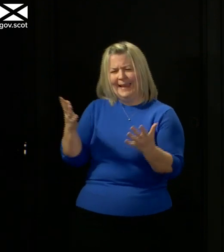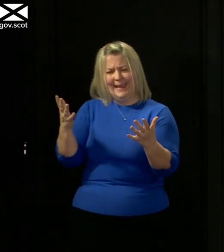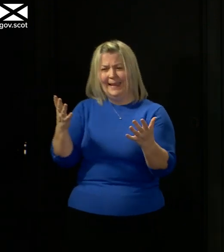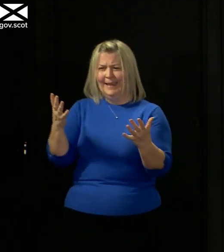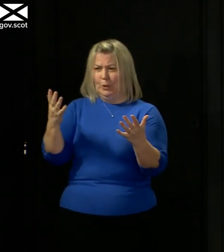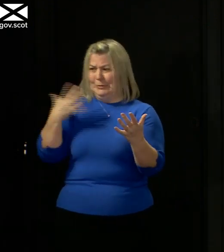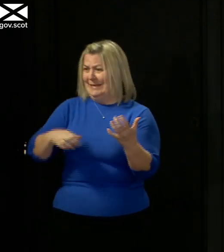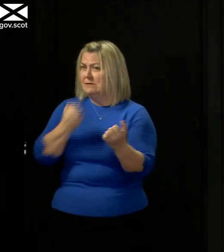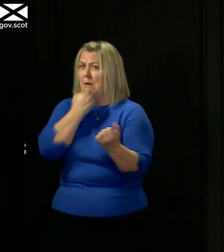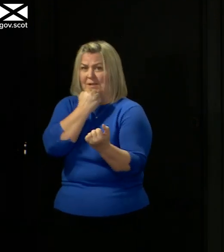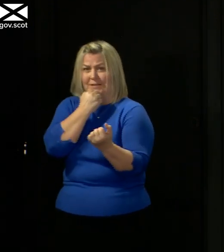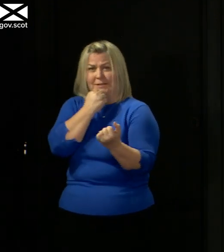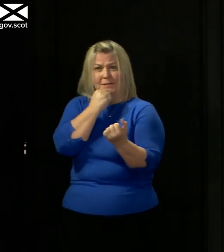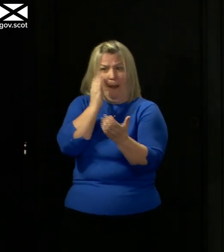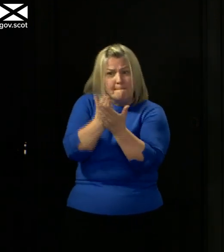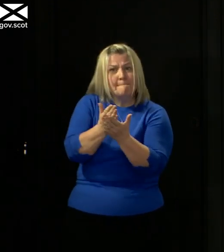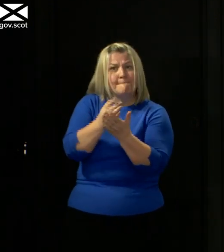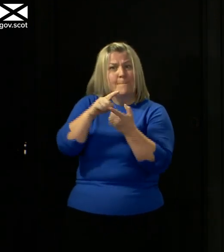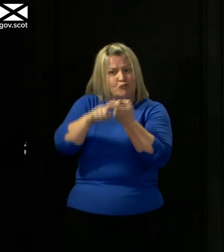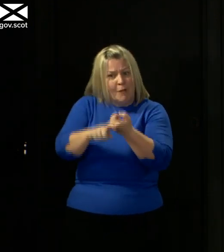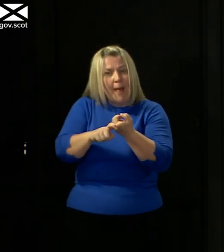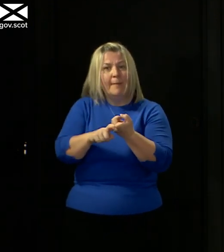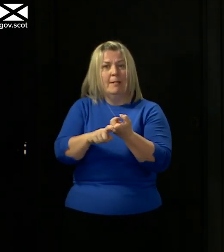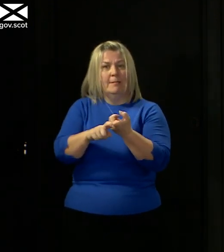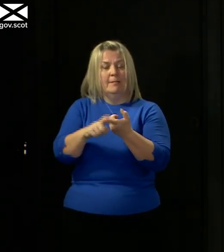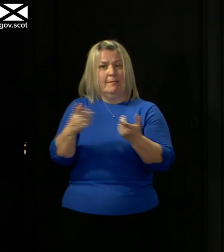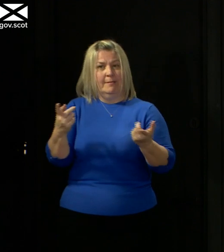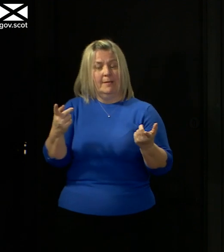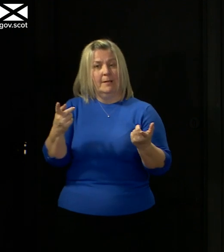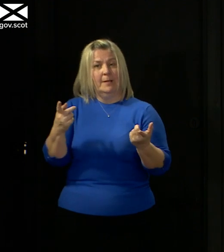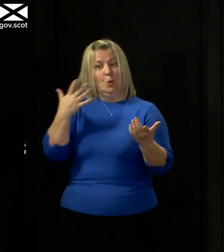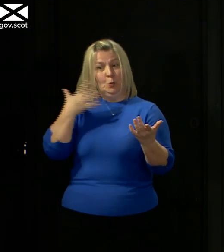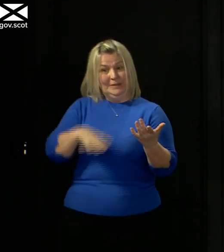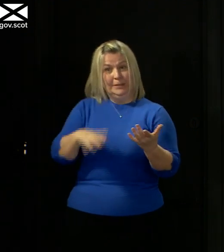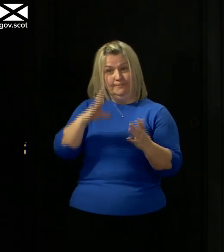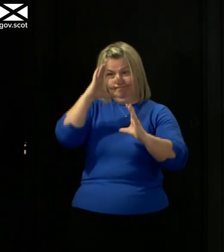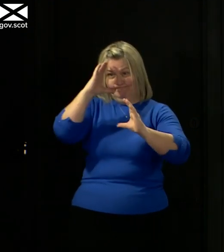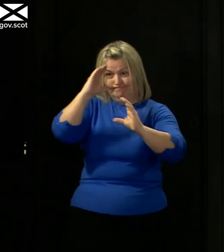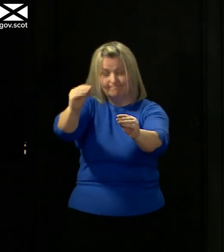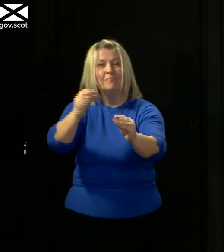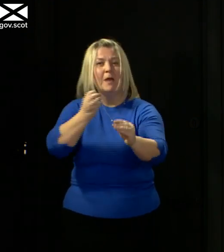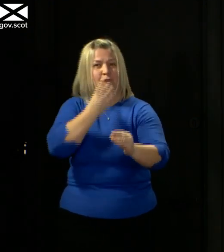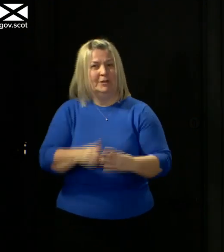to make sure is delivered upon but I hope everybody understands that in a